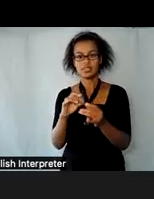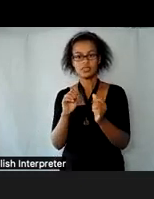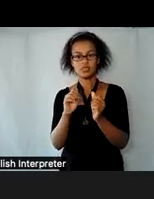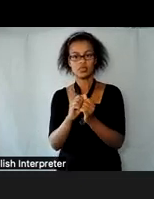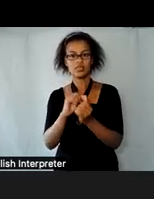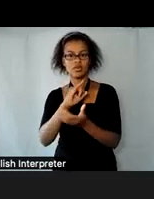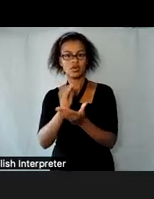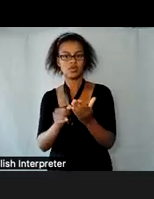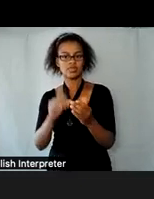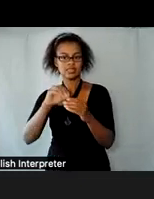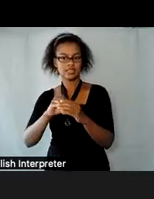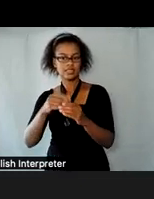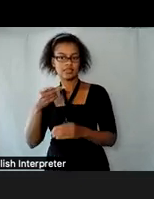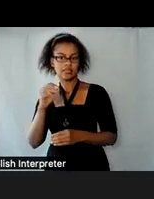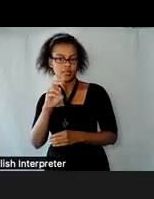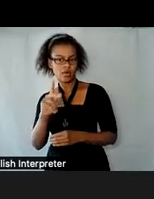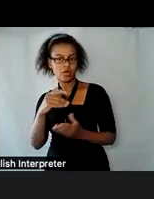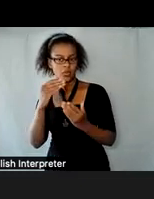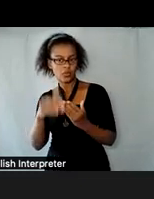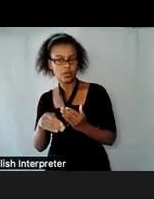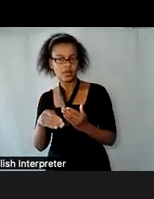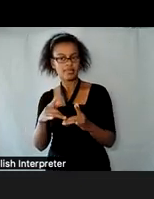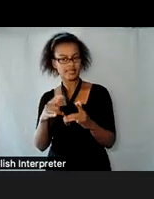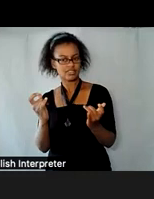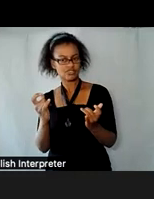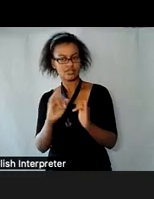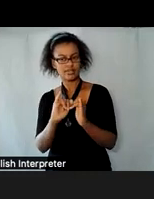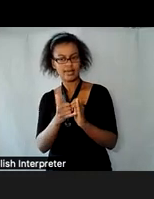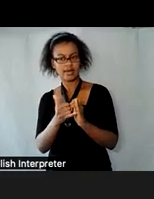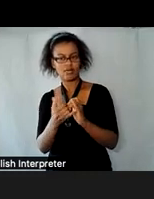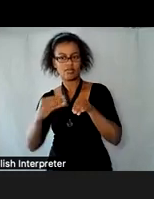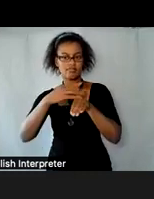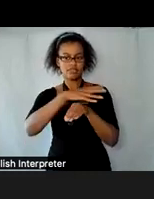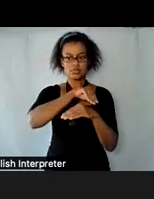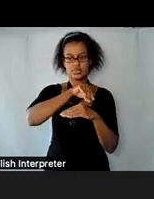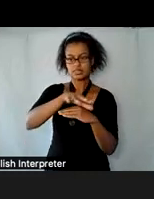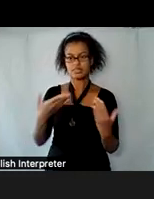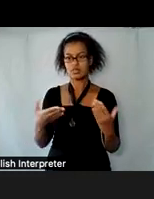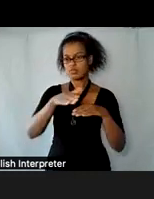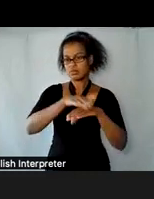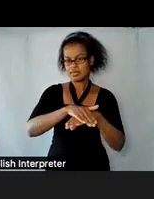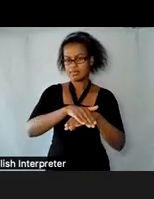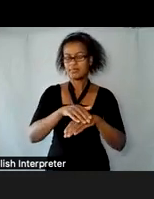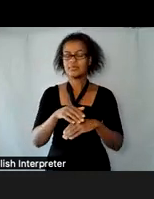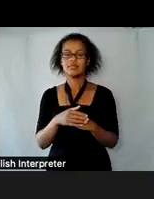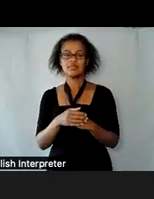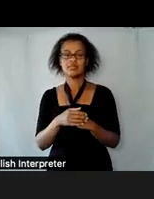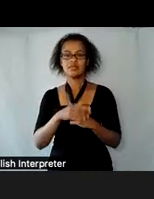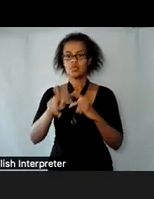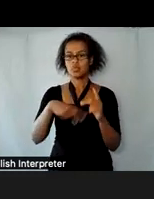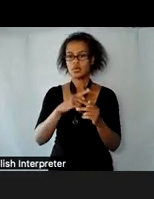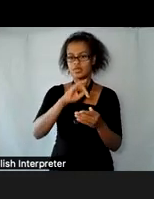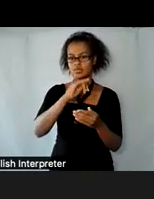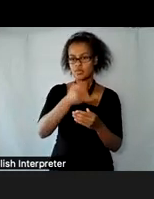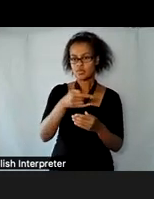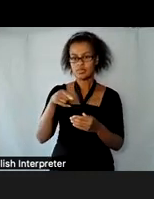So to really understand what kind of projects are supported through this program and what would be a good fit.